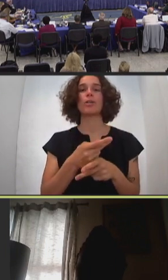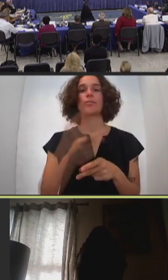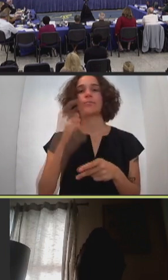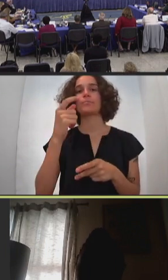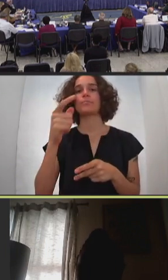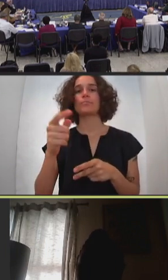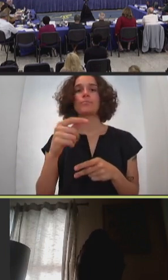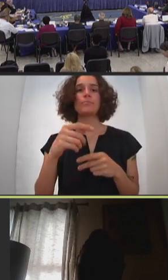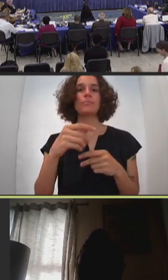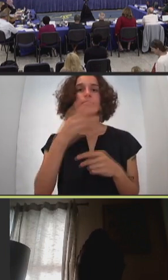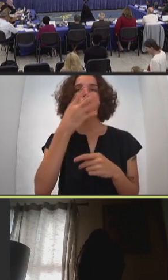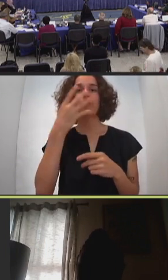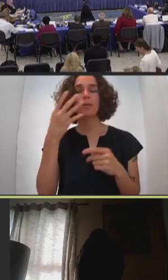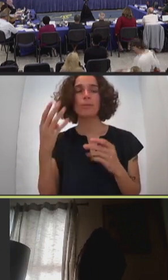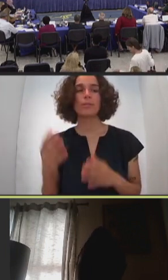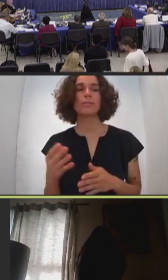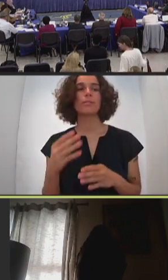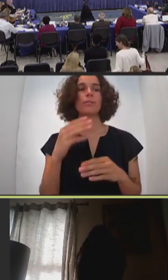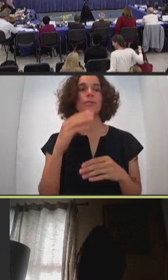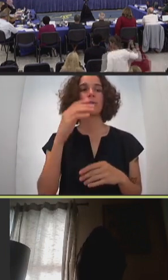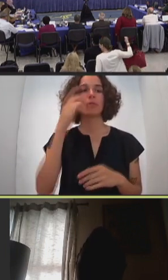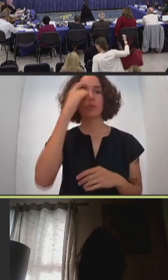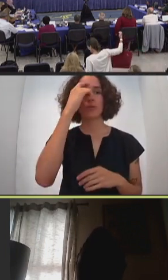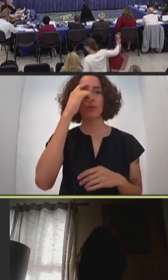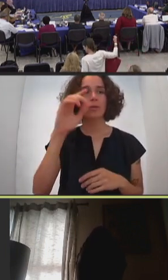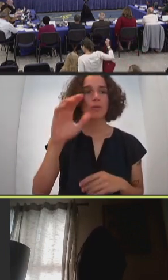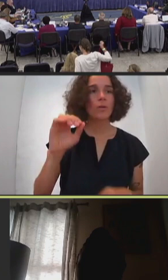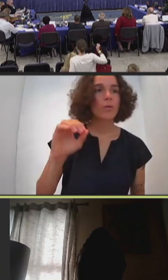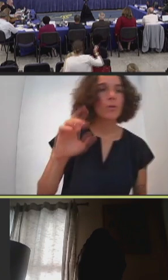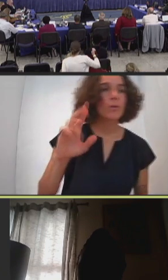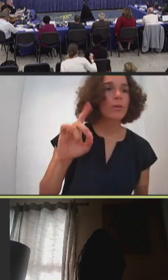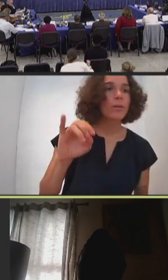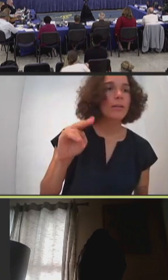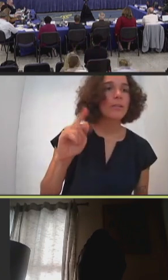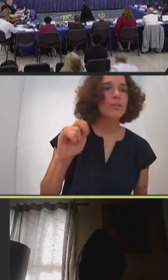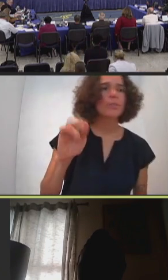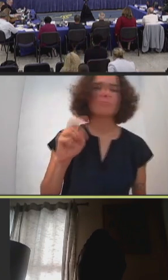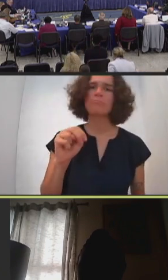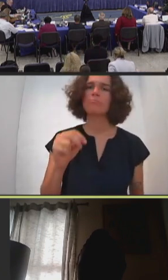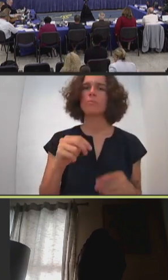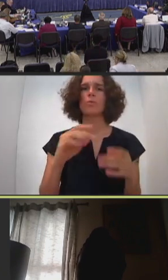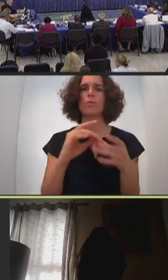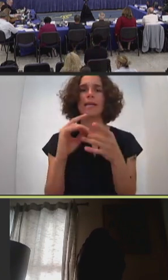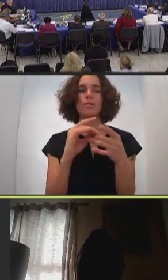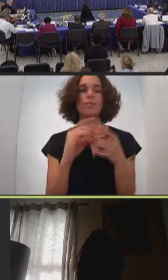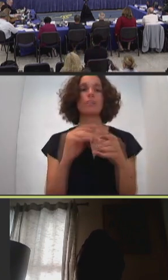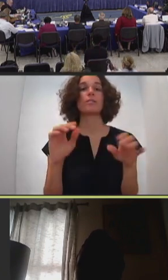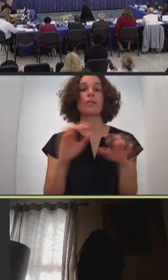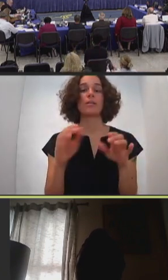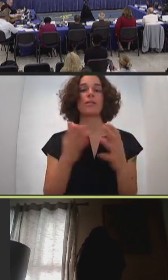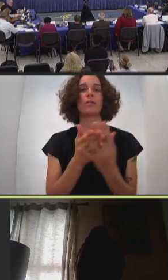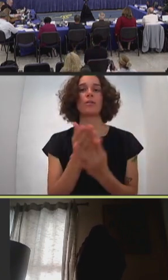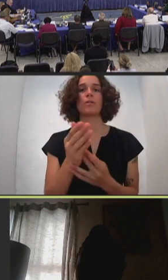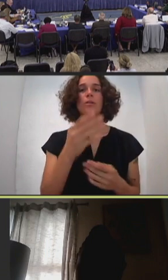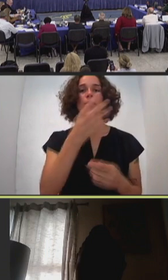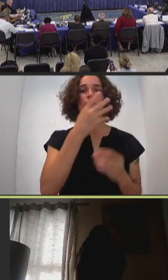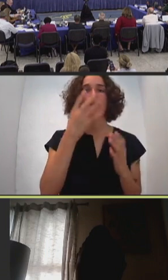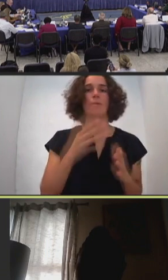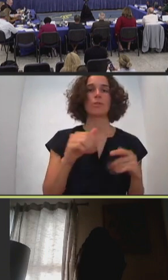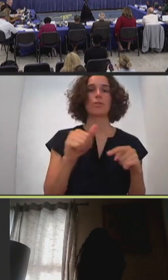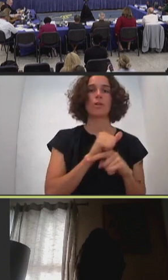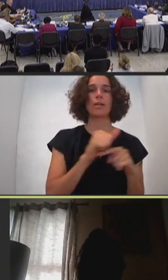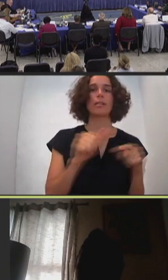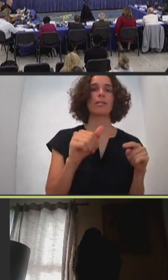coordination, is done at SEAHEC through the migrant trained community health workers,